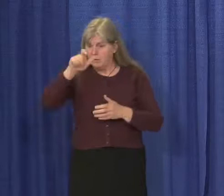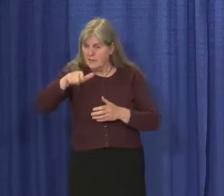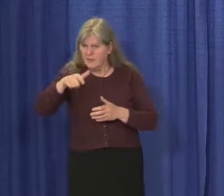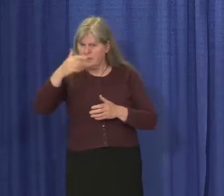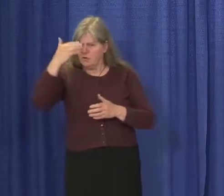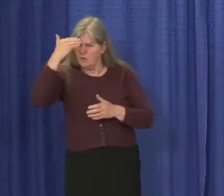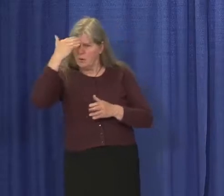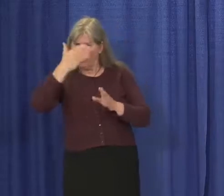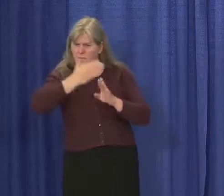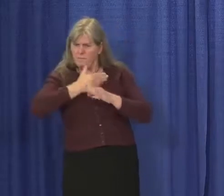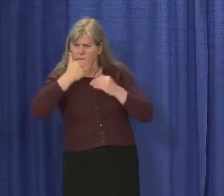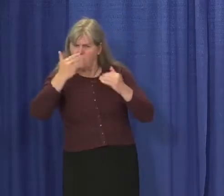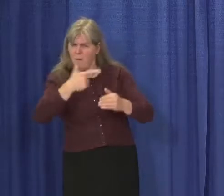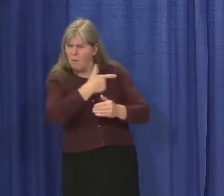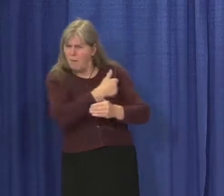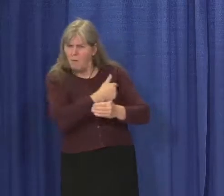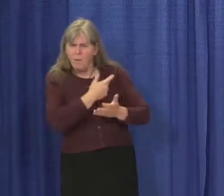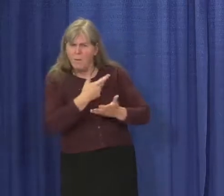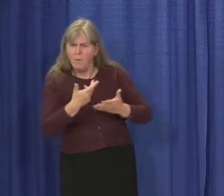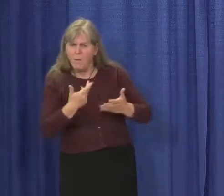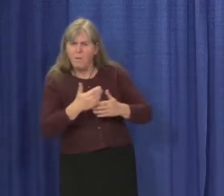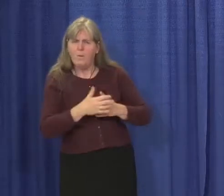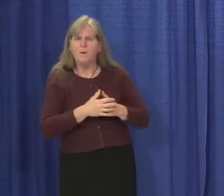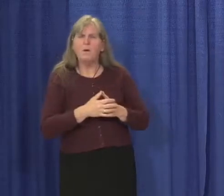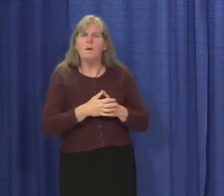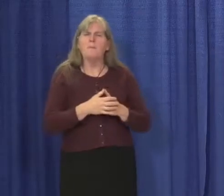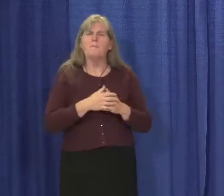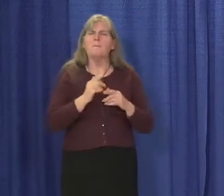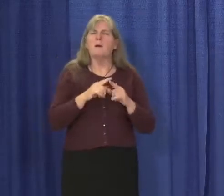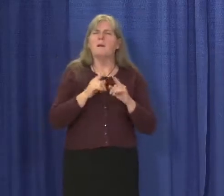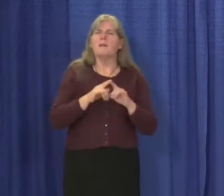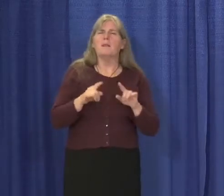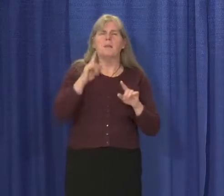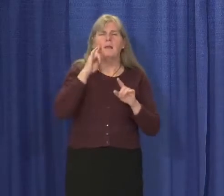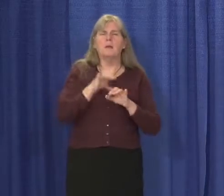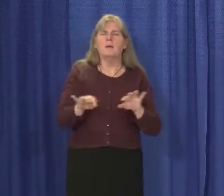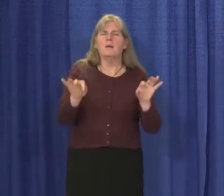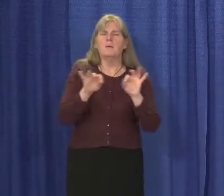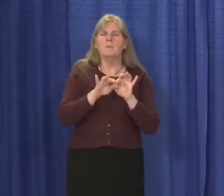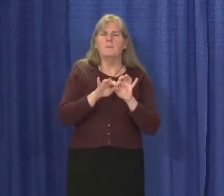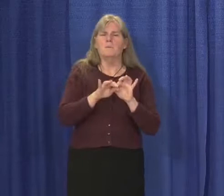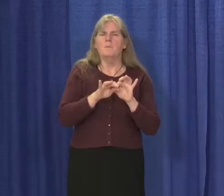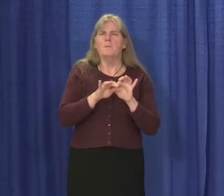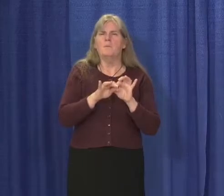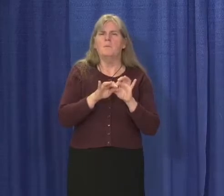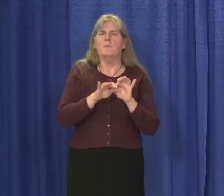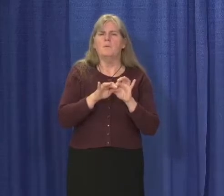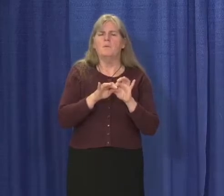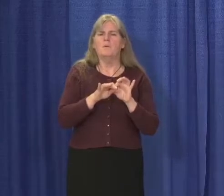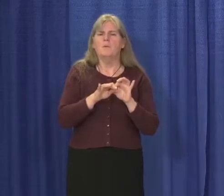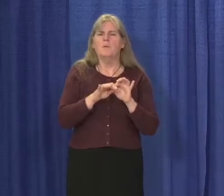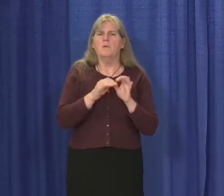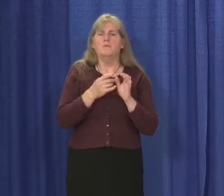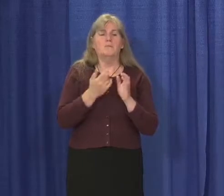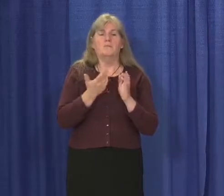them but it's time to look at